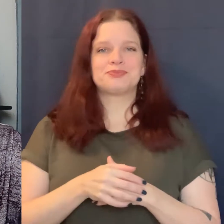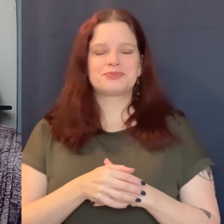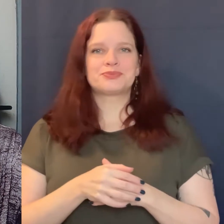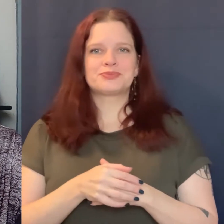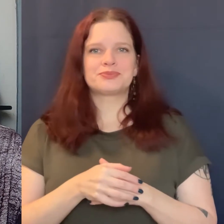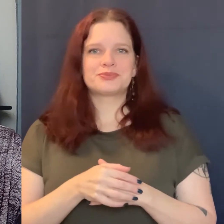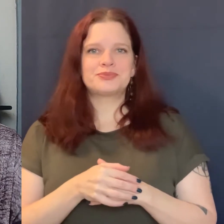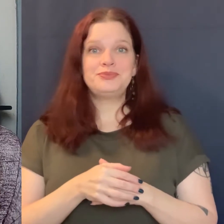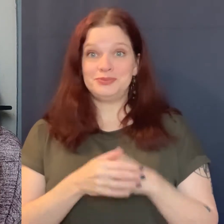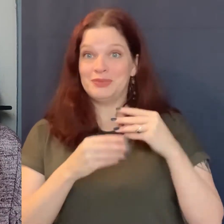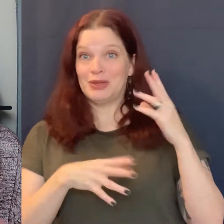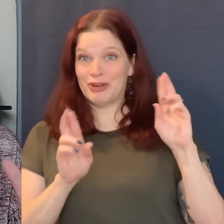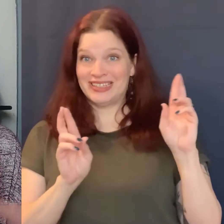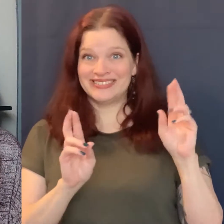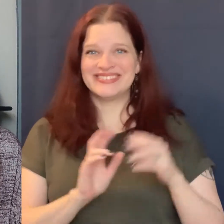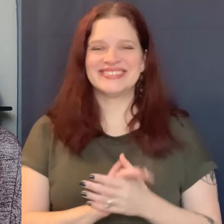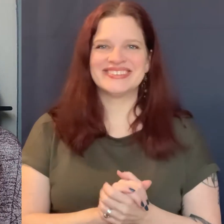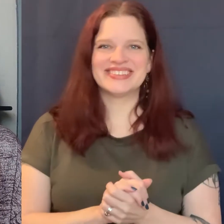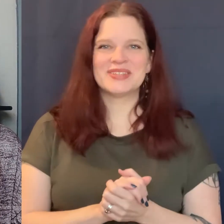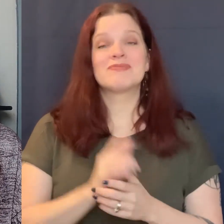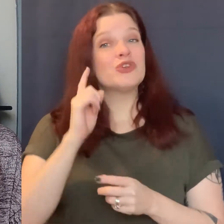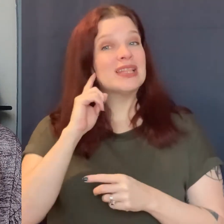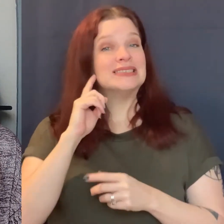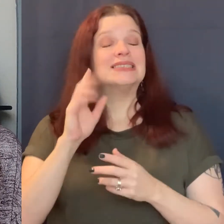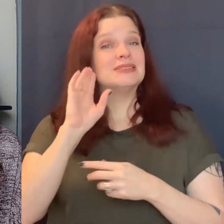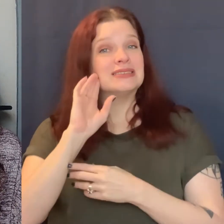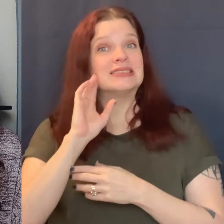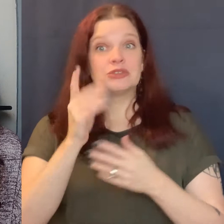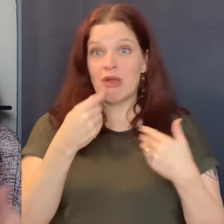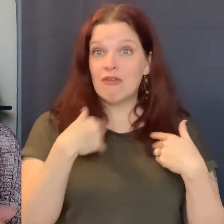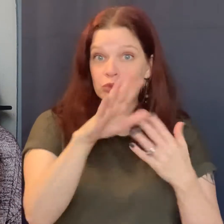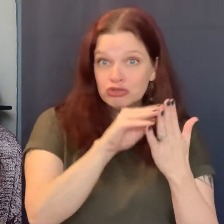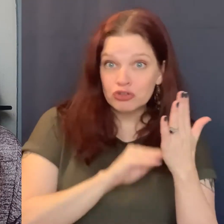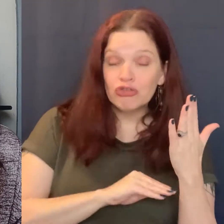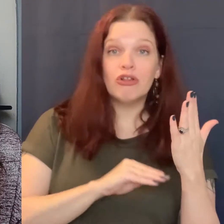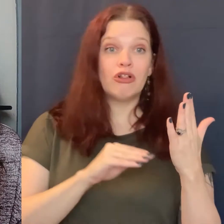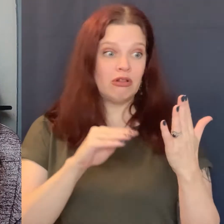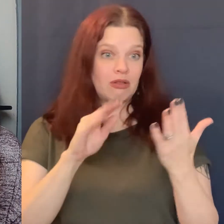positive characteristics. But I'm going to give you a big list of words. And as you're listening, hopefully you've got your journal in hand, or